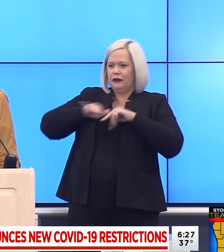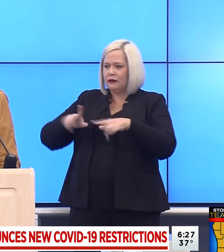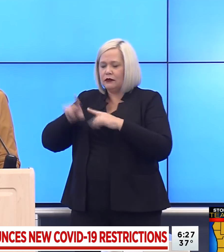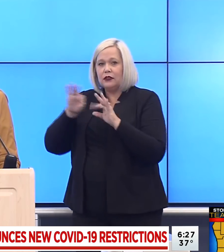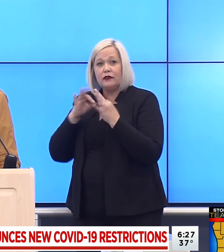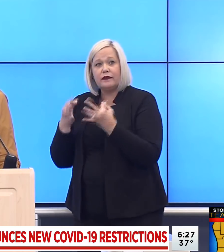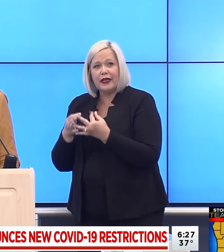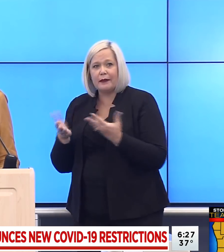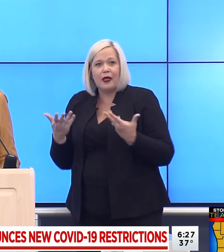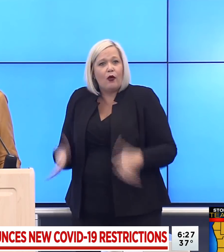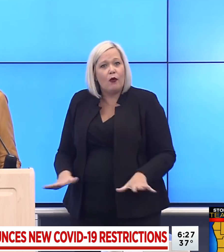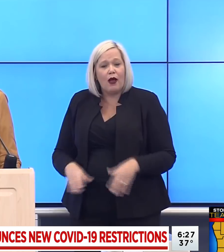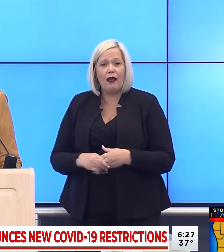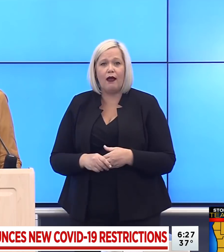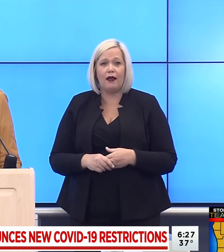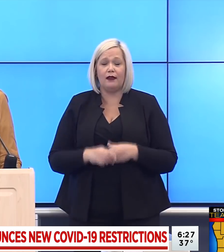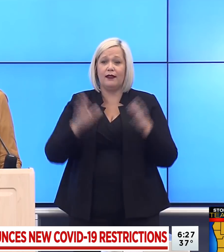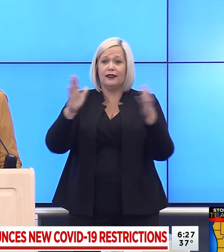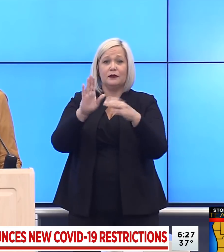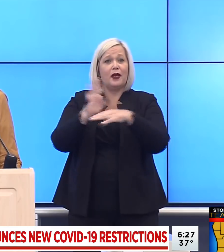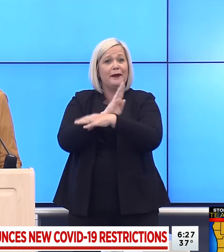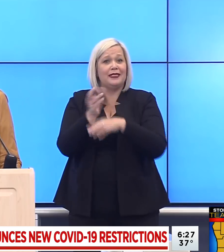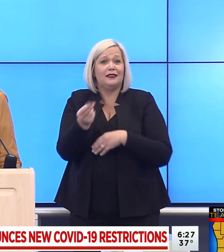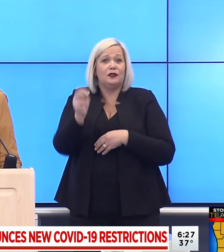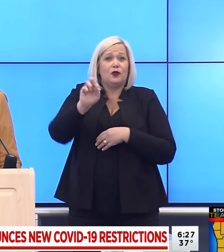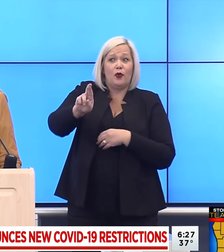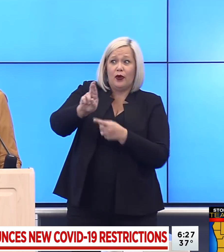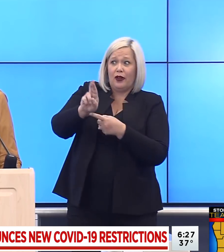OR NO MASKS PROTECT THE WEAR IS PROTECTING YOUR FAMILY WHO YOU'RE GOING HOME TO EVERY DAY